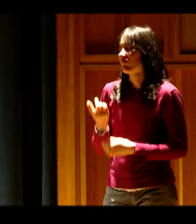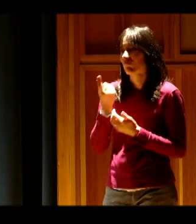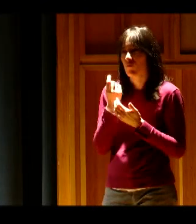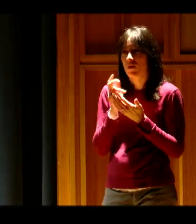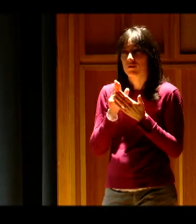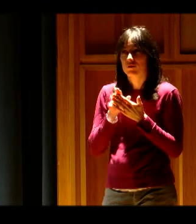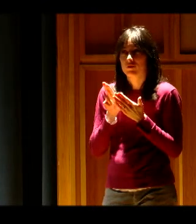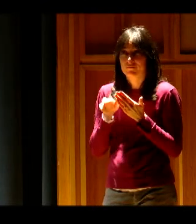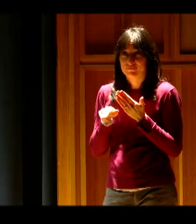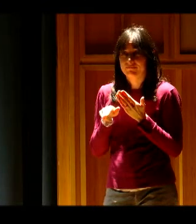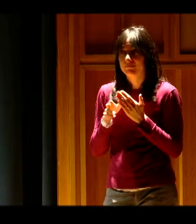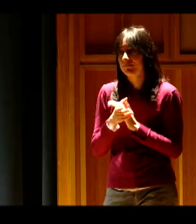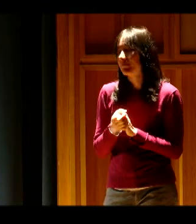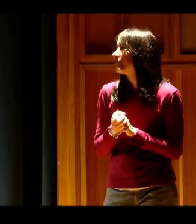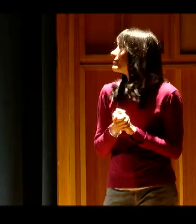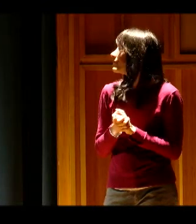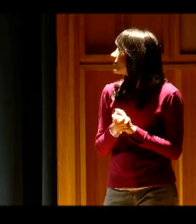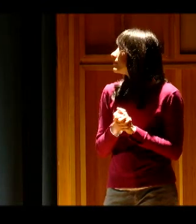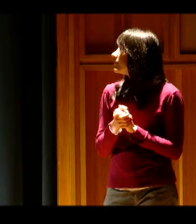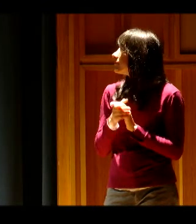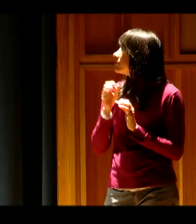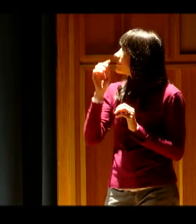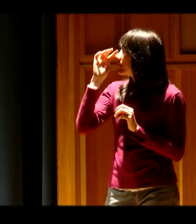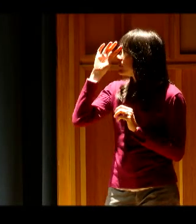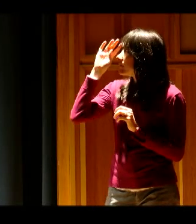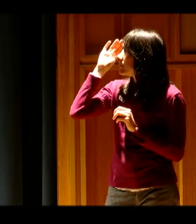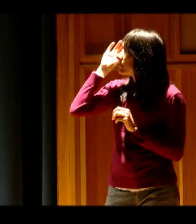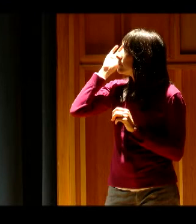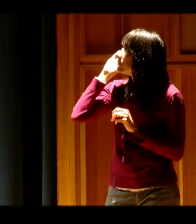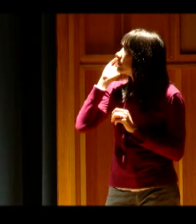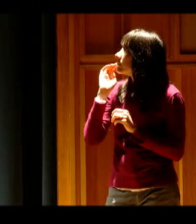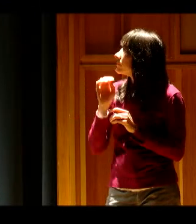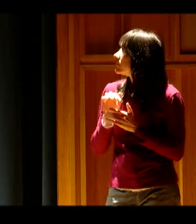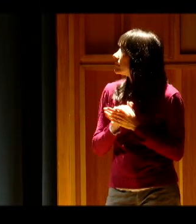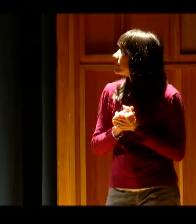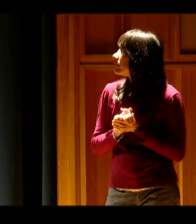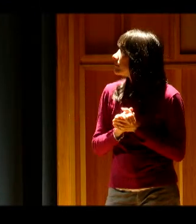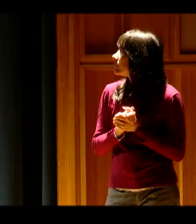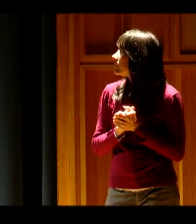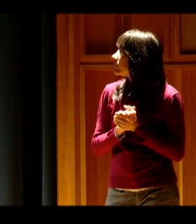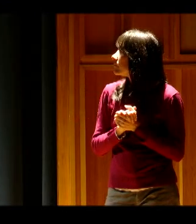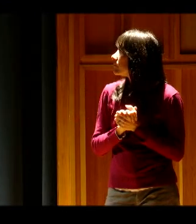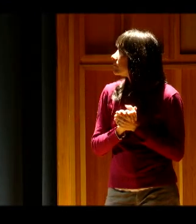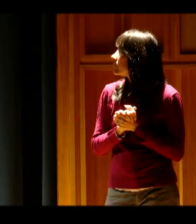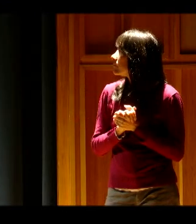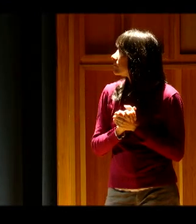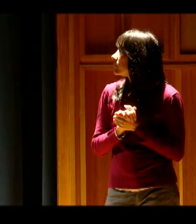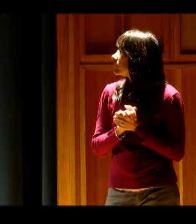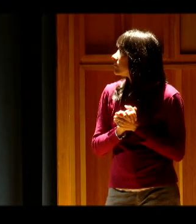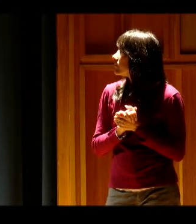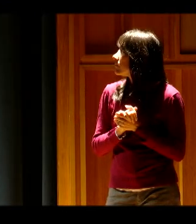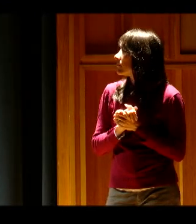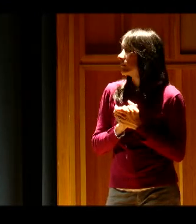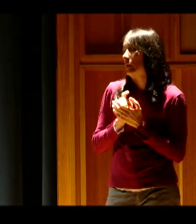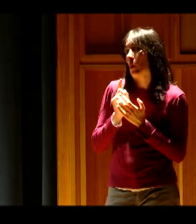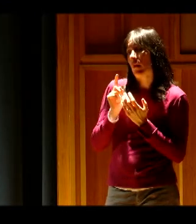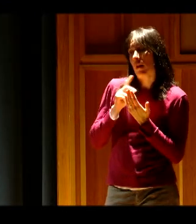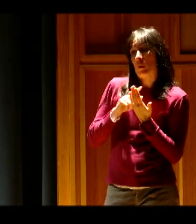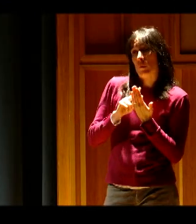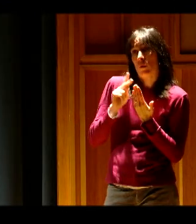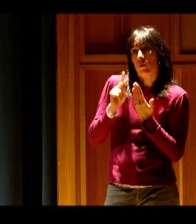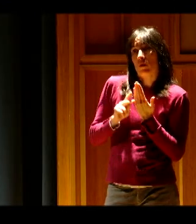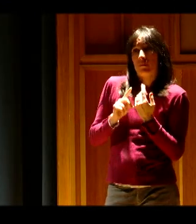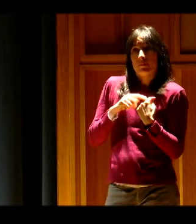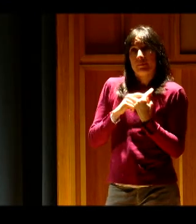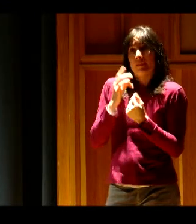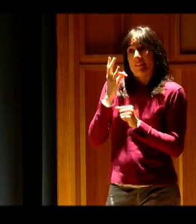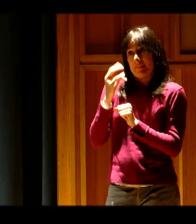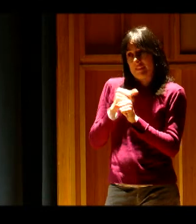So what we've identified during that program is that we actually have had some stunning results